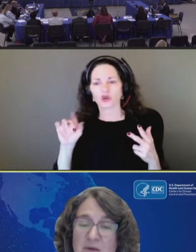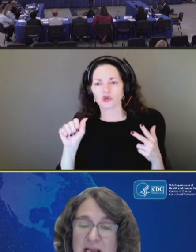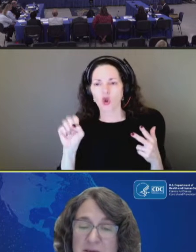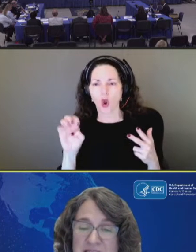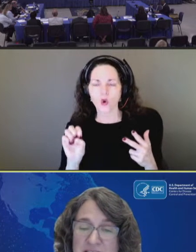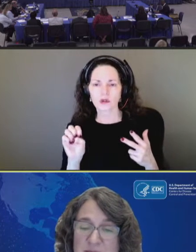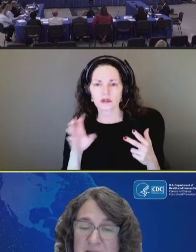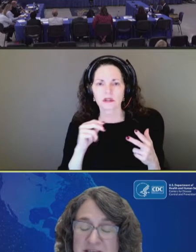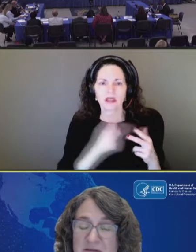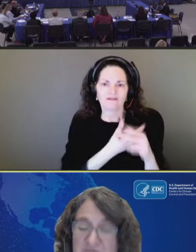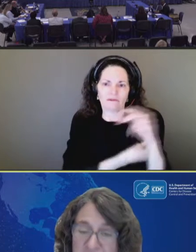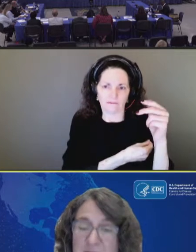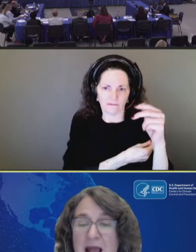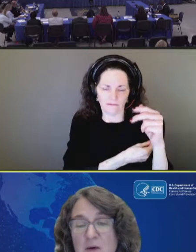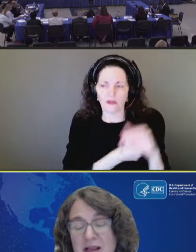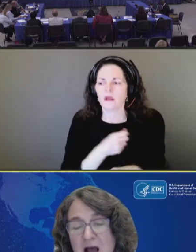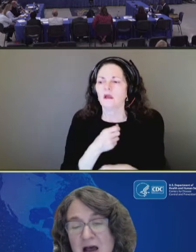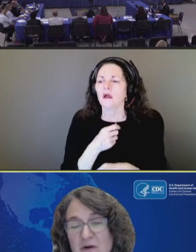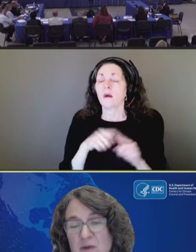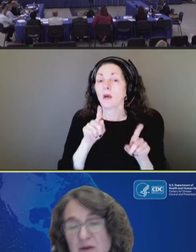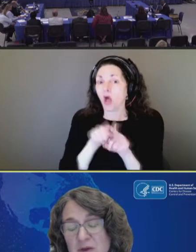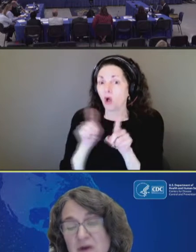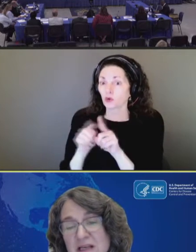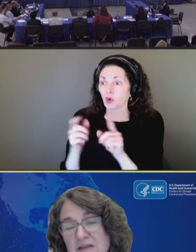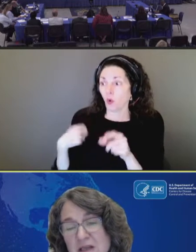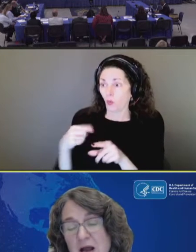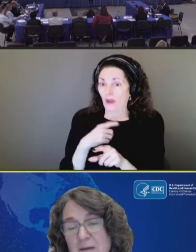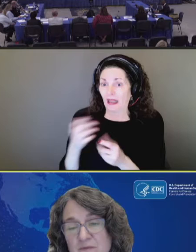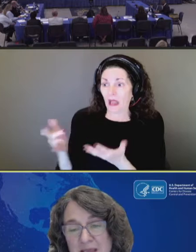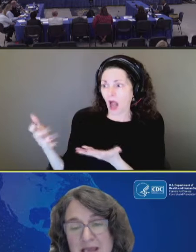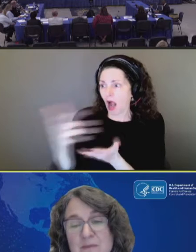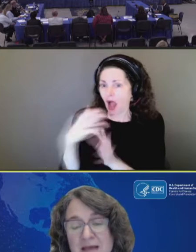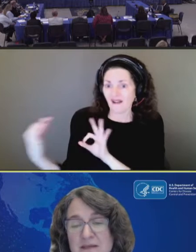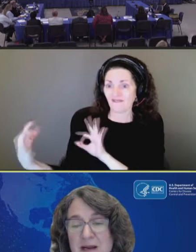our recommendations based on feedback we got from the communities being impacted